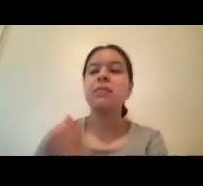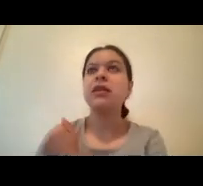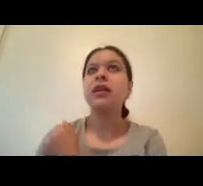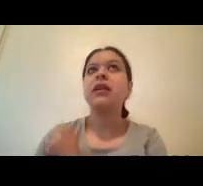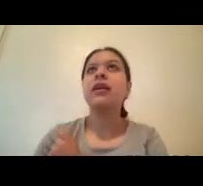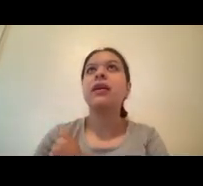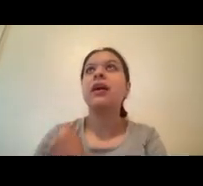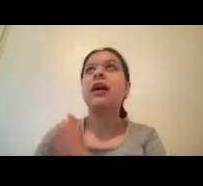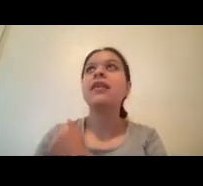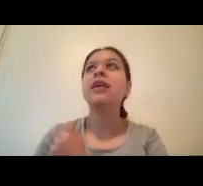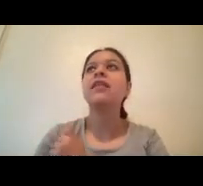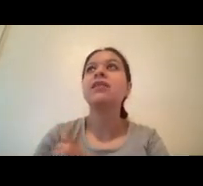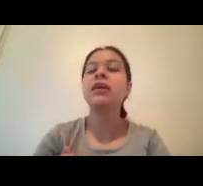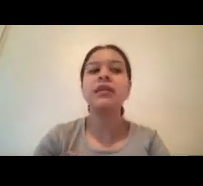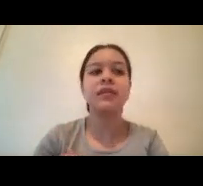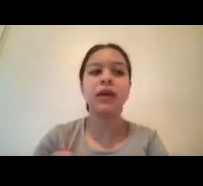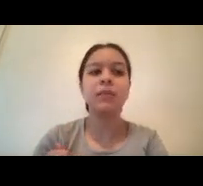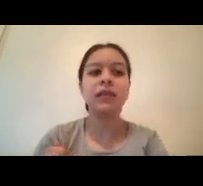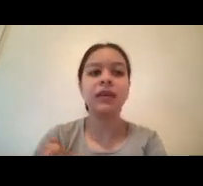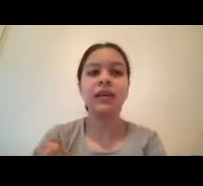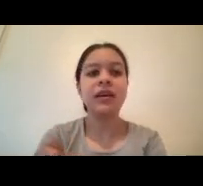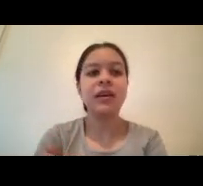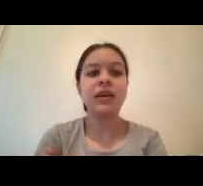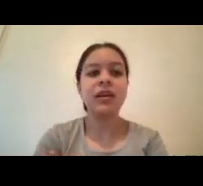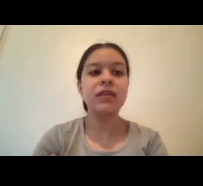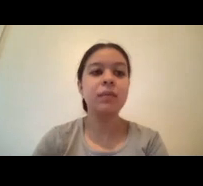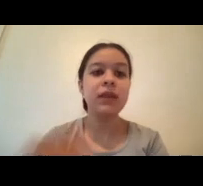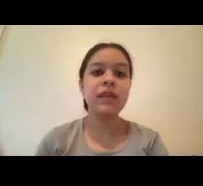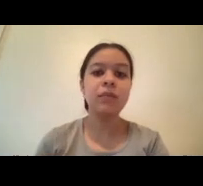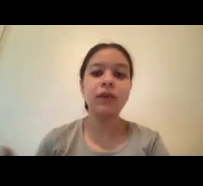I mean, like, I think it's crazy sometimes, like even something as simple